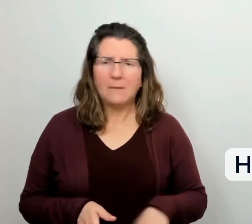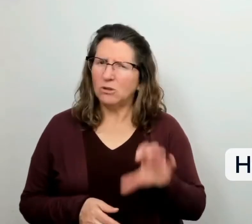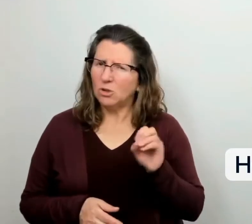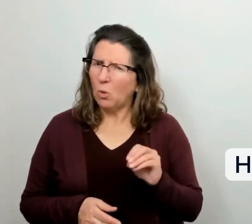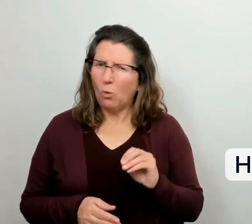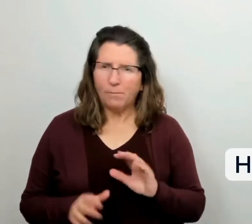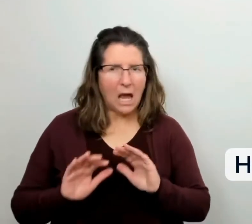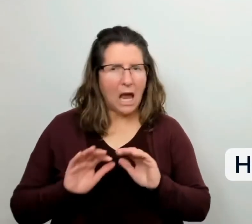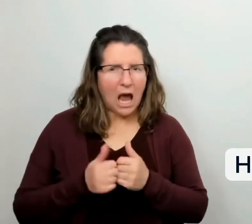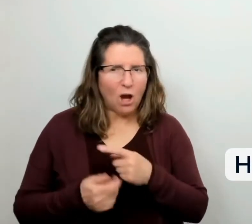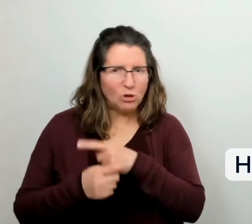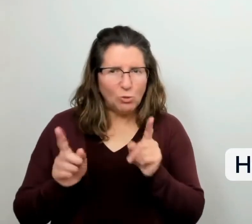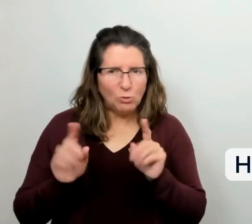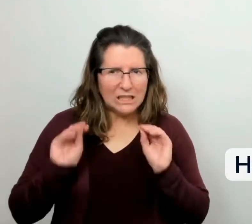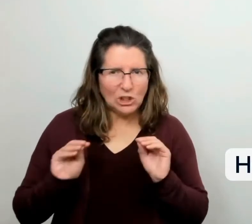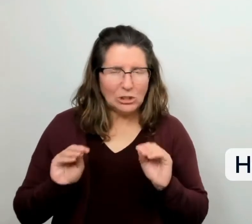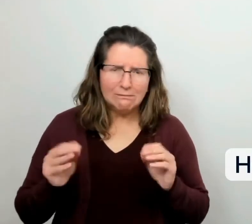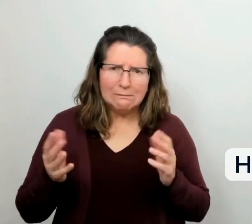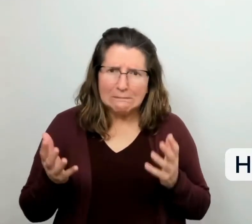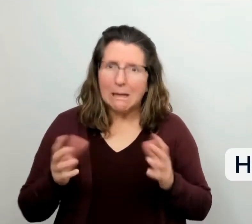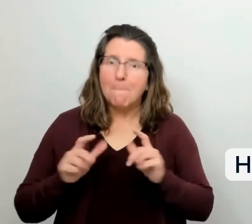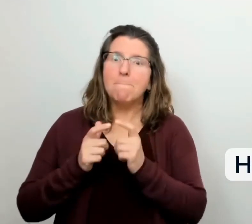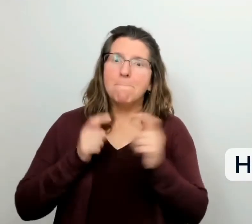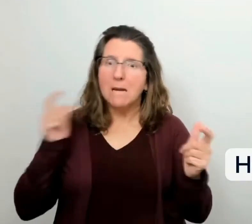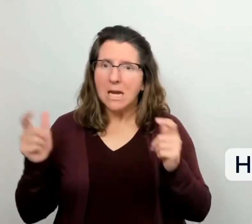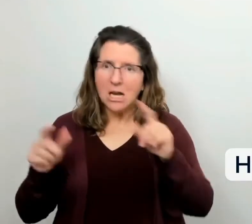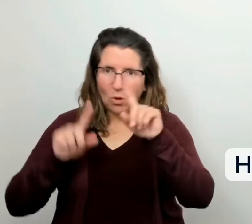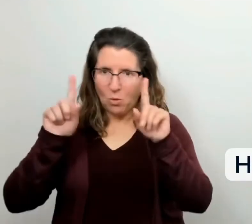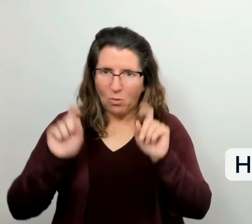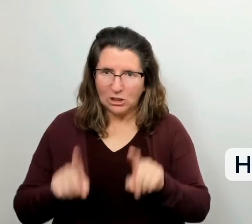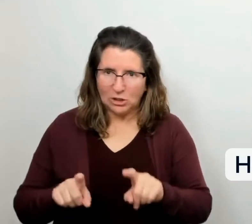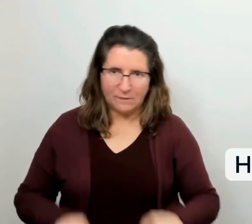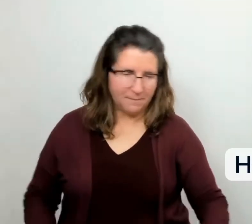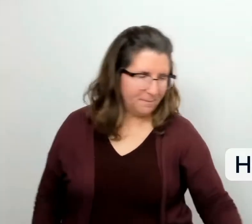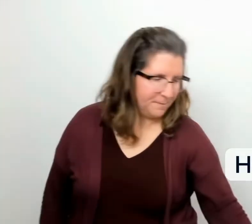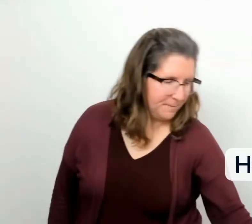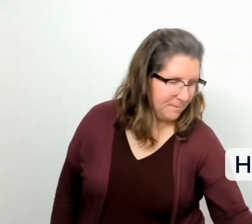So . . . how do you teach? That's a big question!